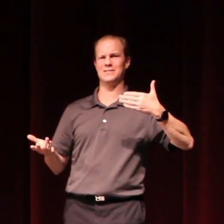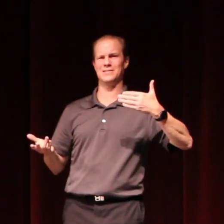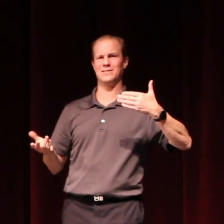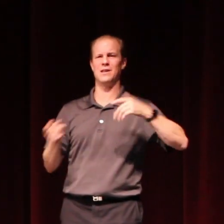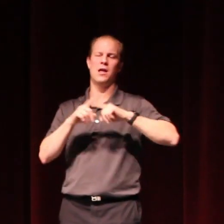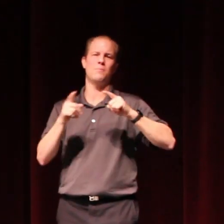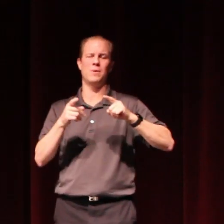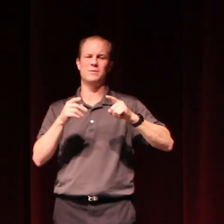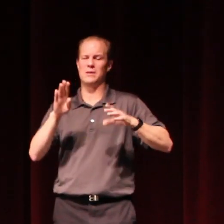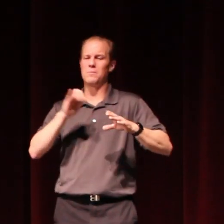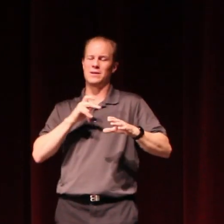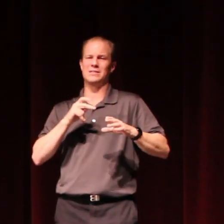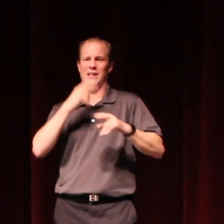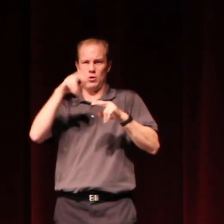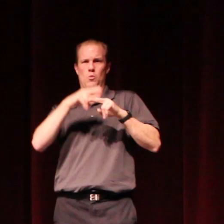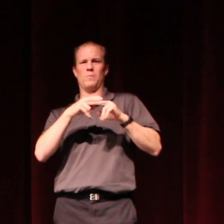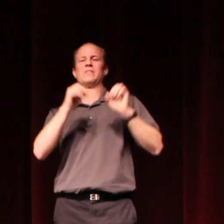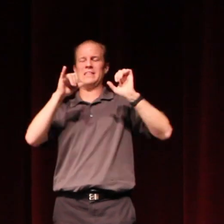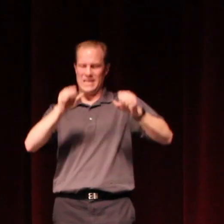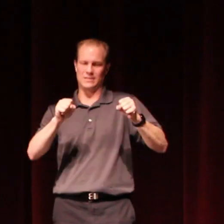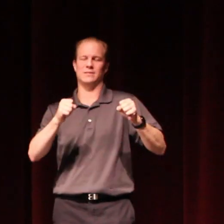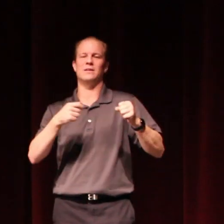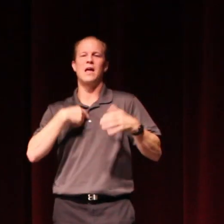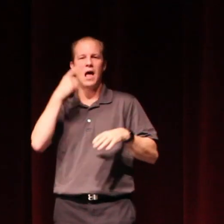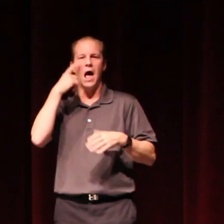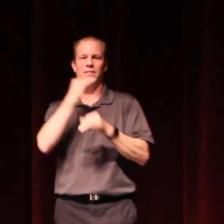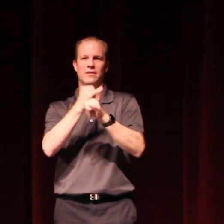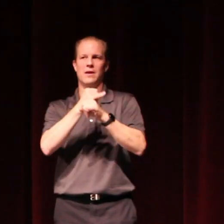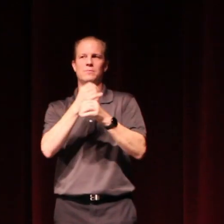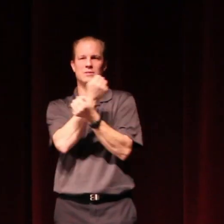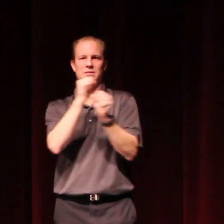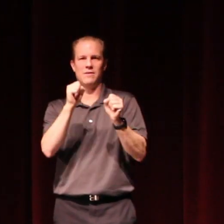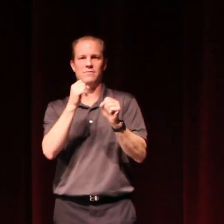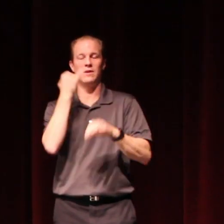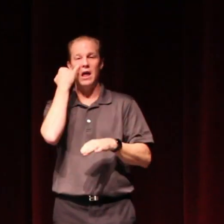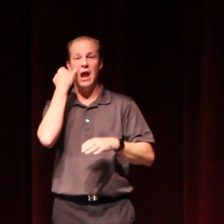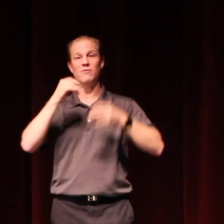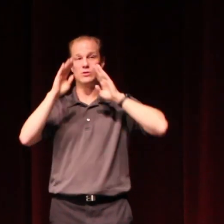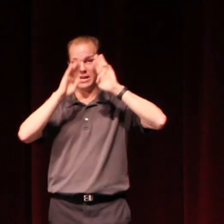yes, I believe the campus is safe. If there are any concerns, please take them to the